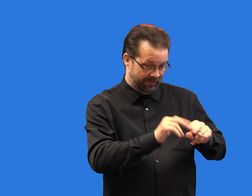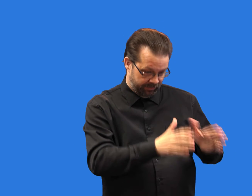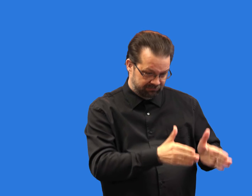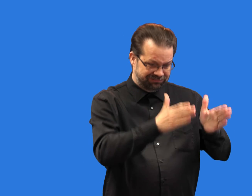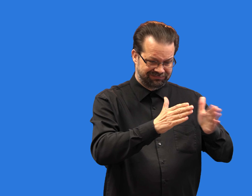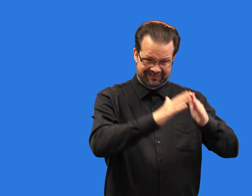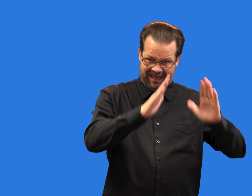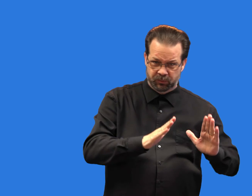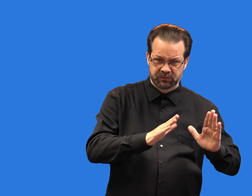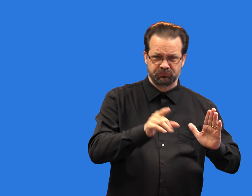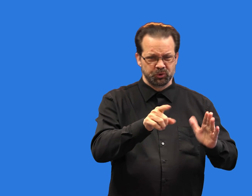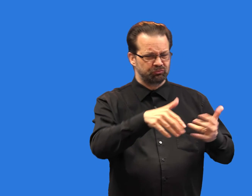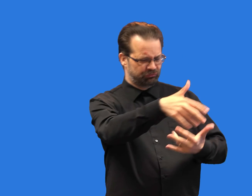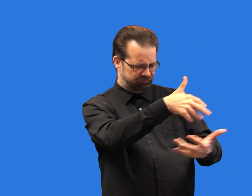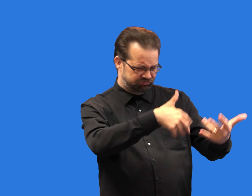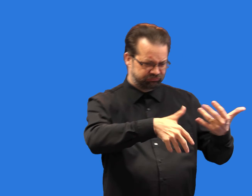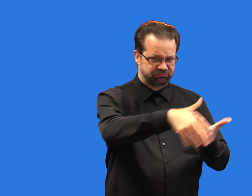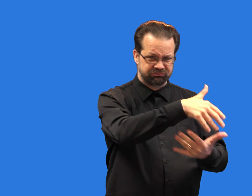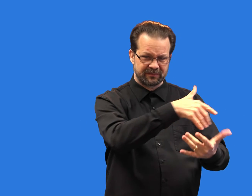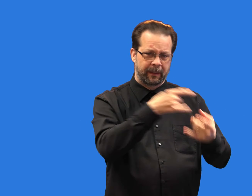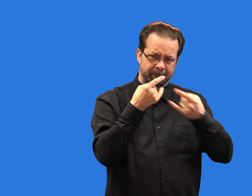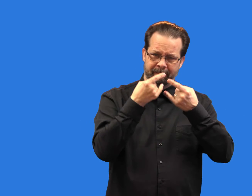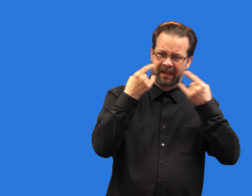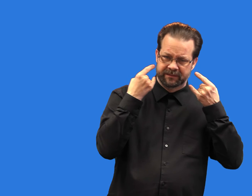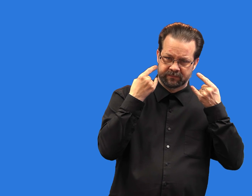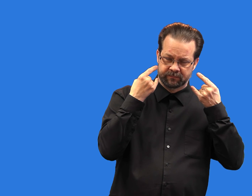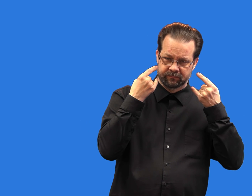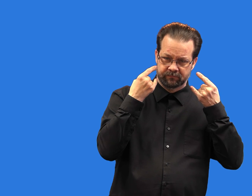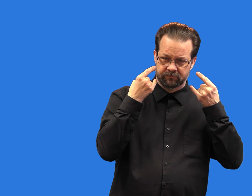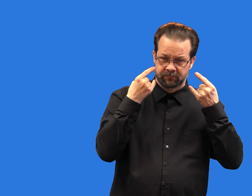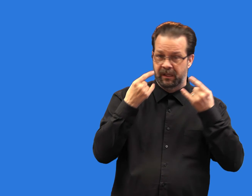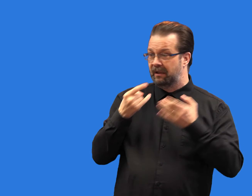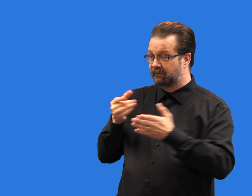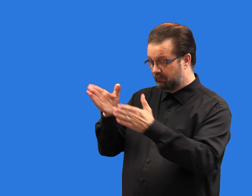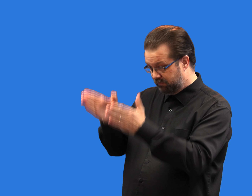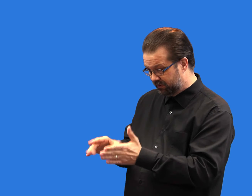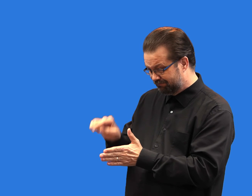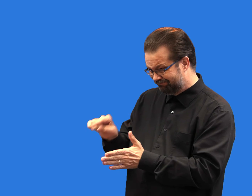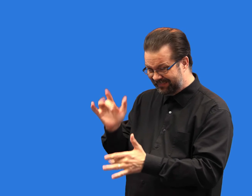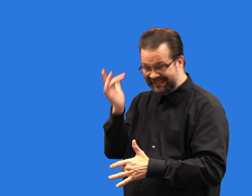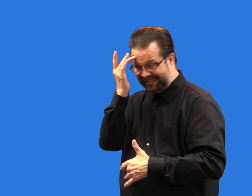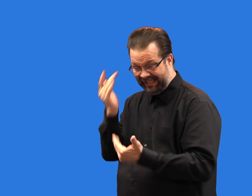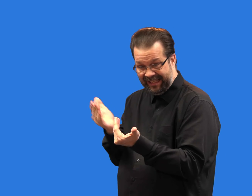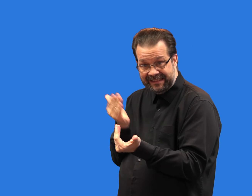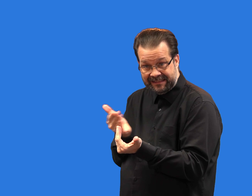Wear a mask when you’re around other people indoors. If you can, stay away from people